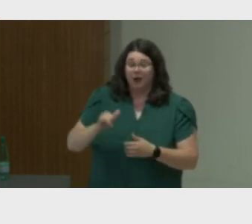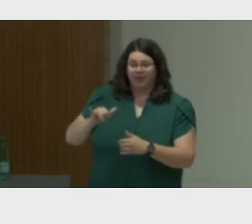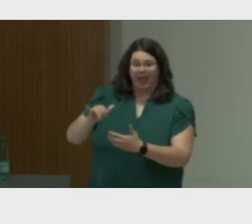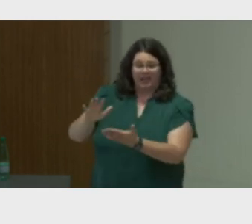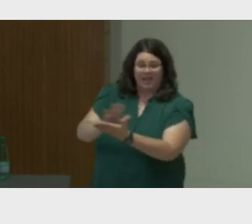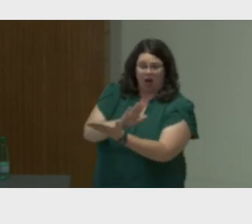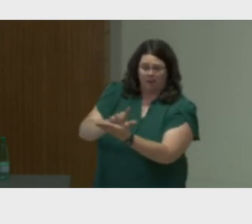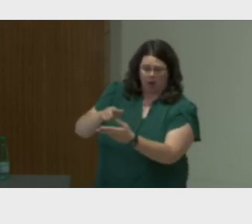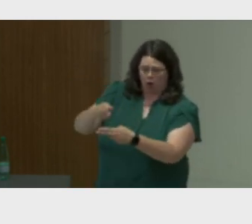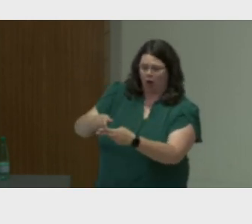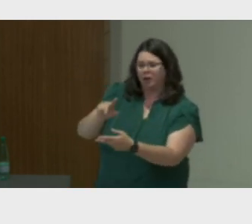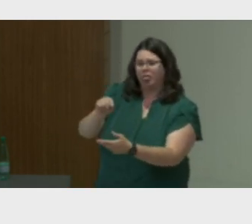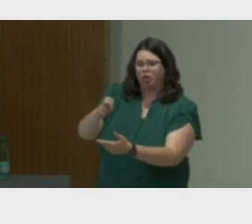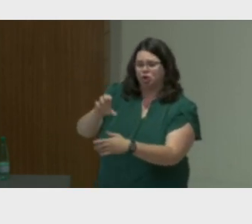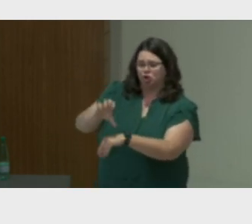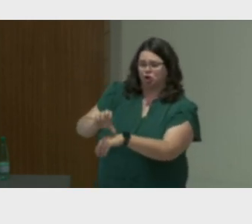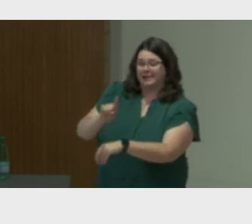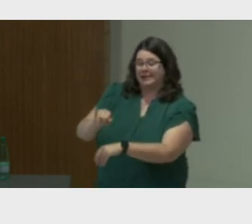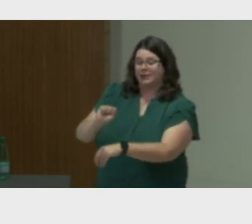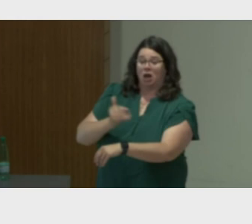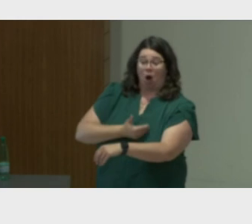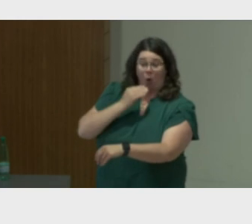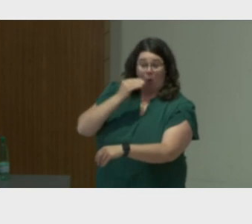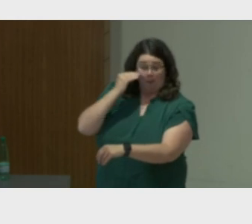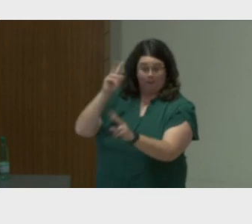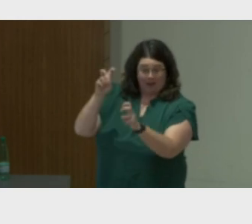the Consultation for the Synod on Synoadality noted,